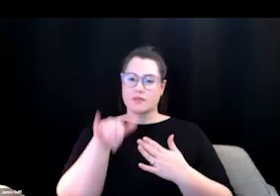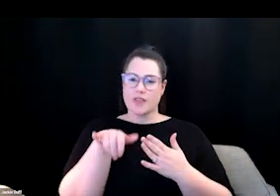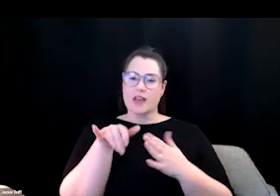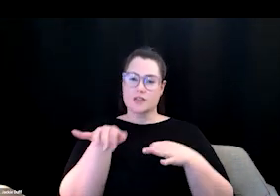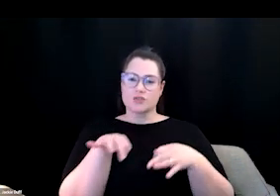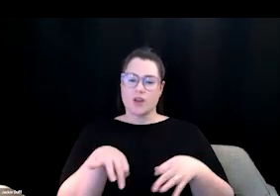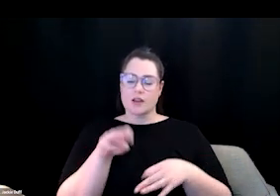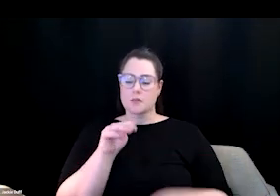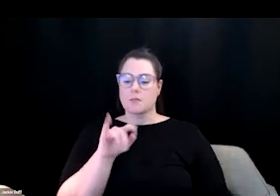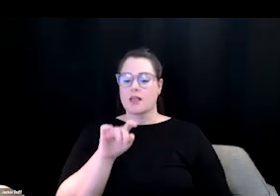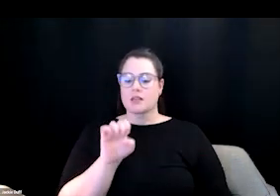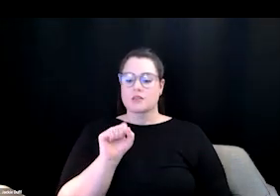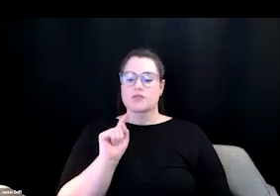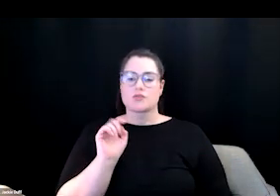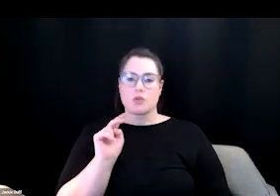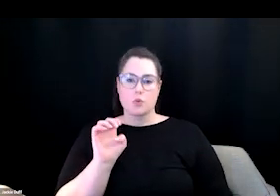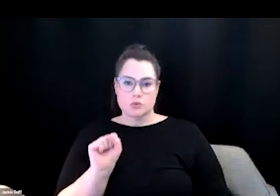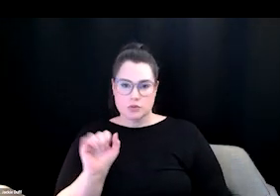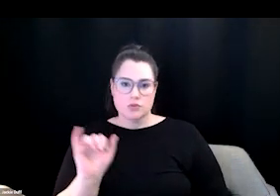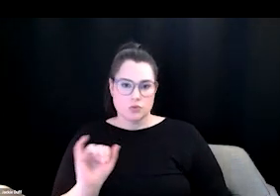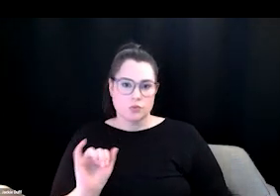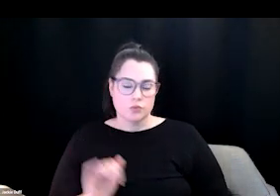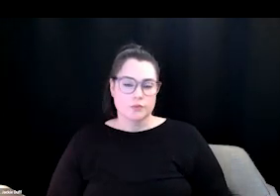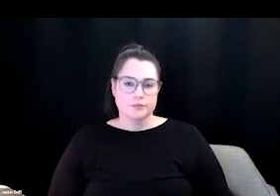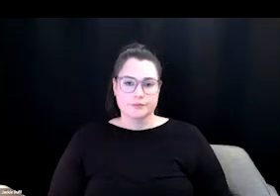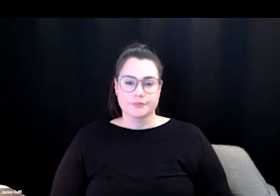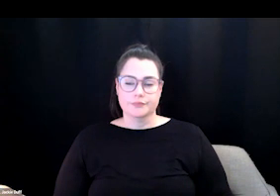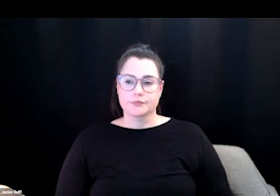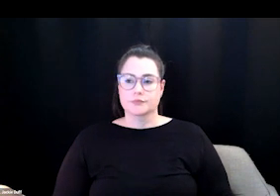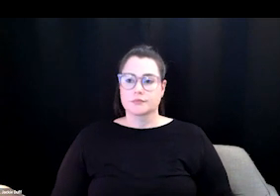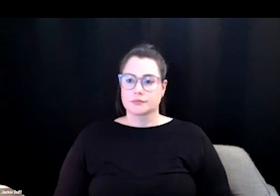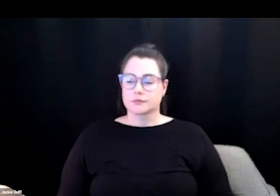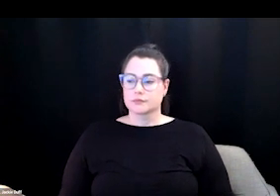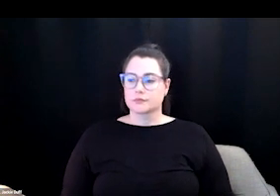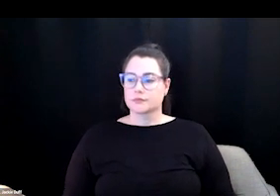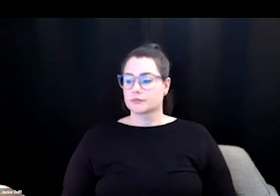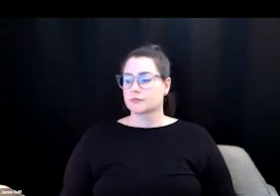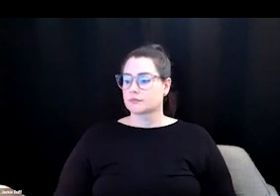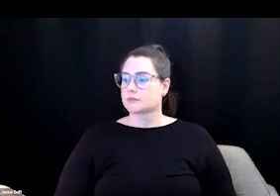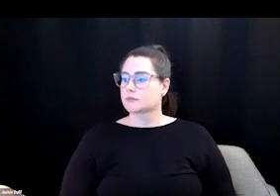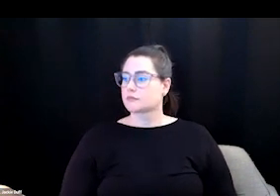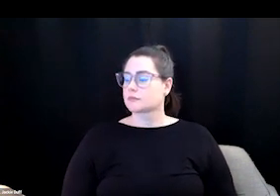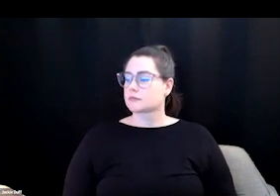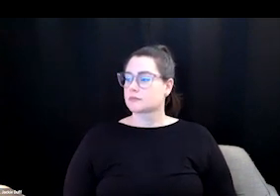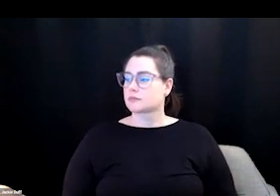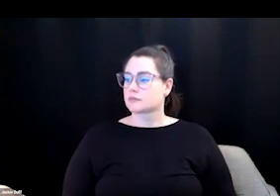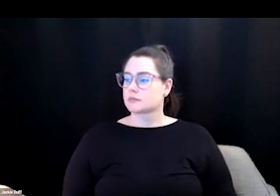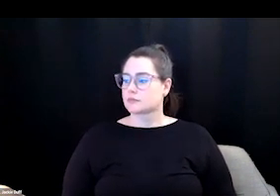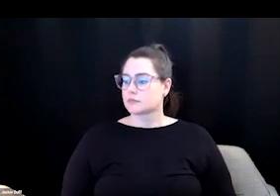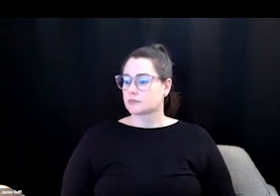to double-check these milestones before deadline date. If you're using SciENcv, just be mindful